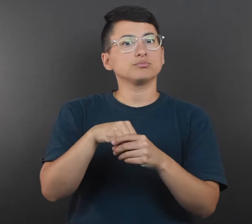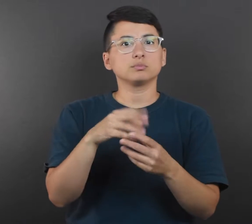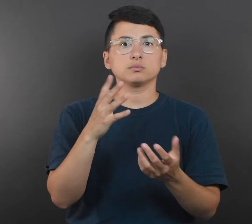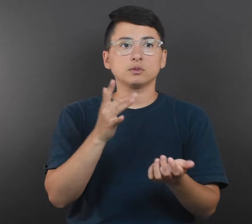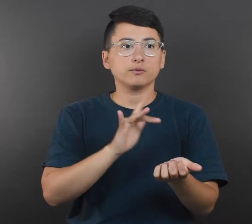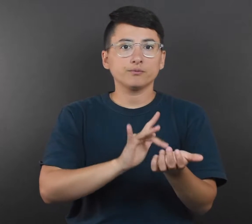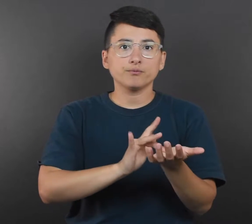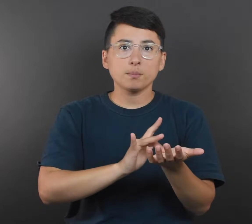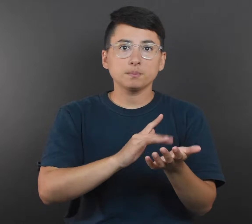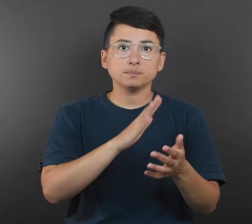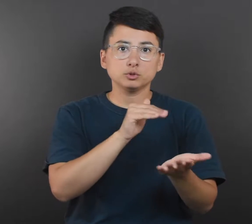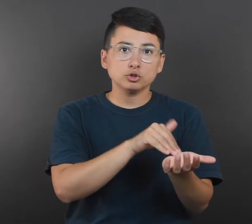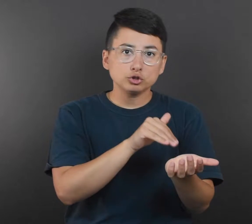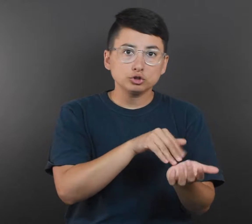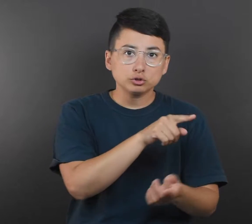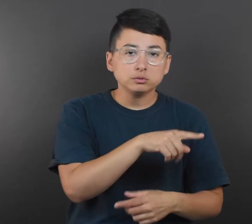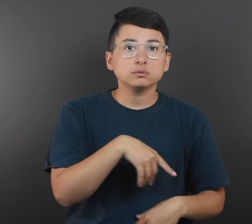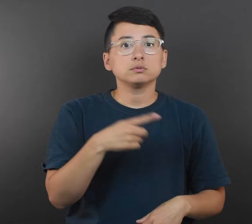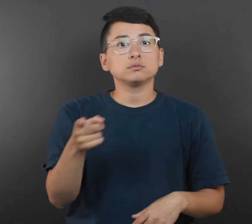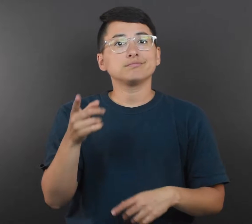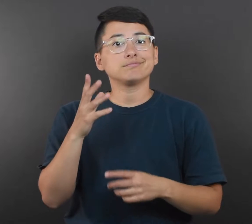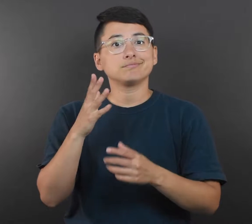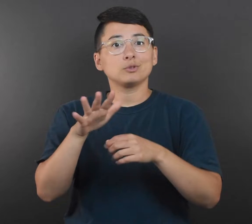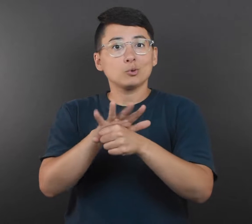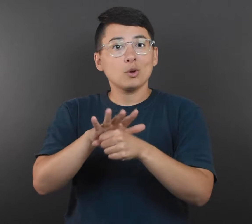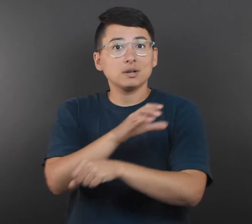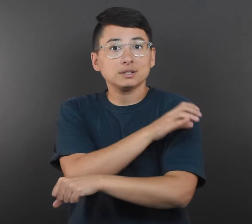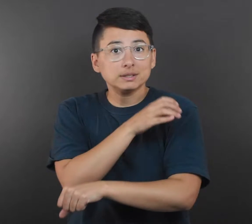along with pediatricians, local clinics and pharmacies